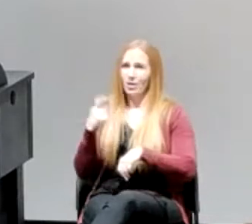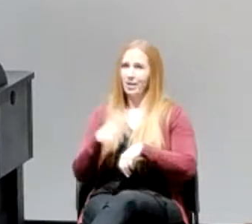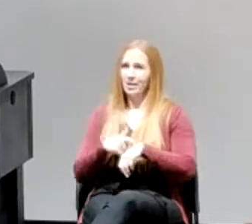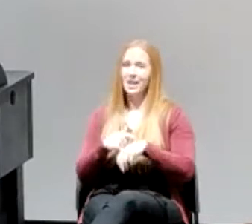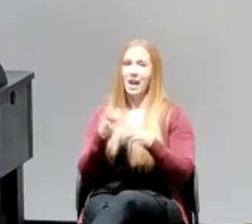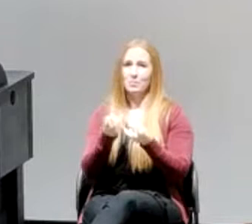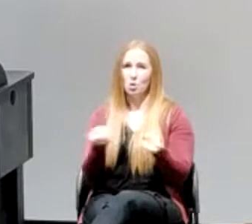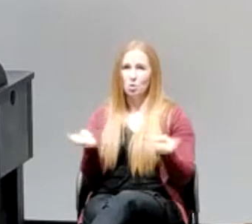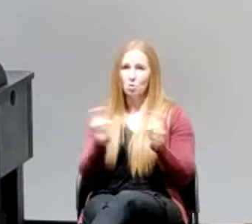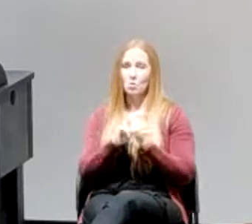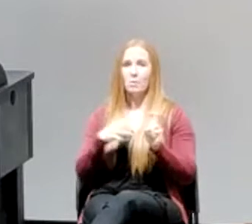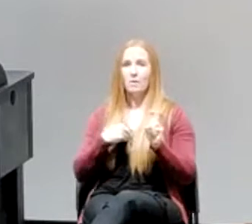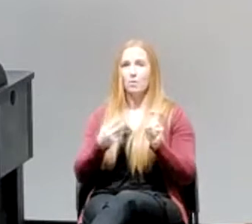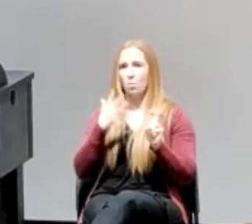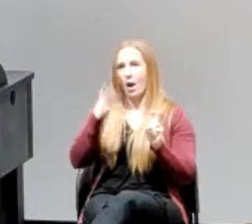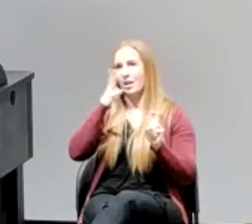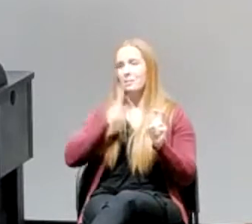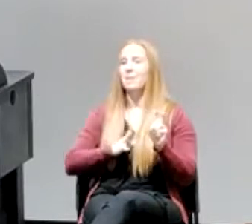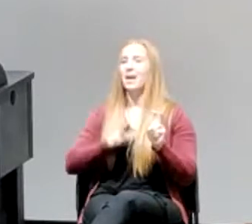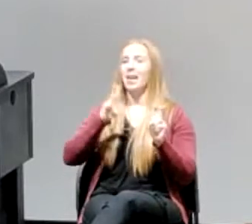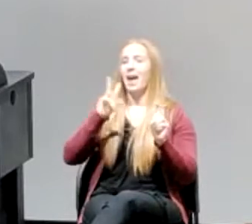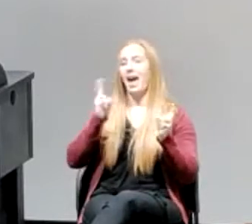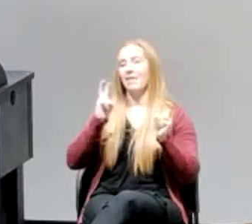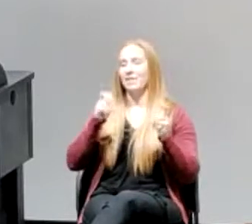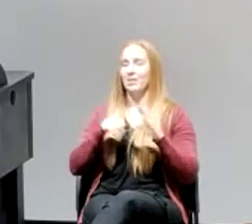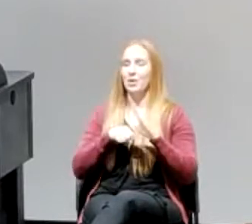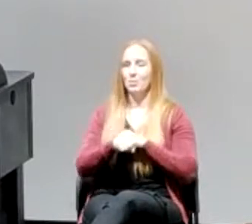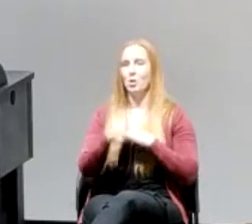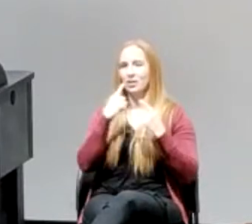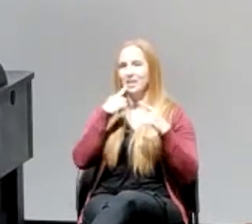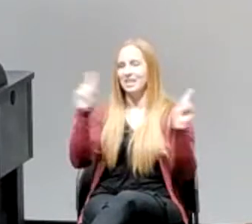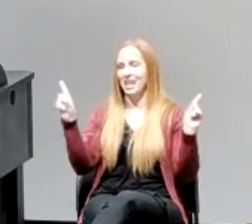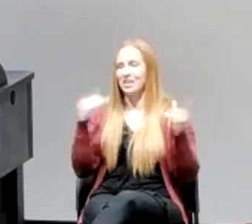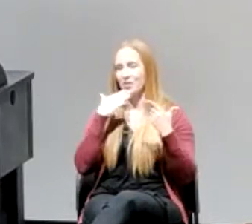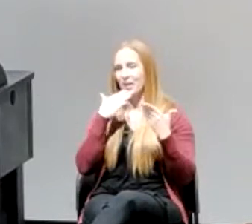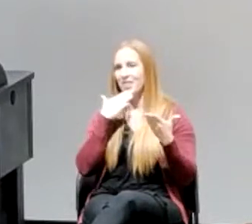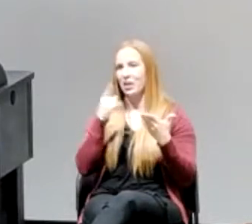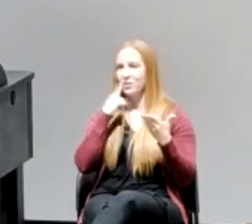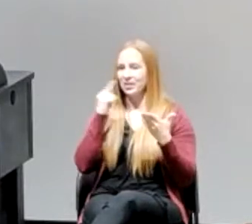you and I was there to watch the white guys take meaningful and